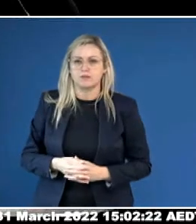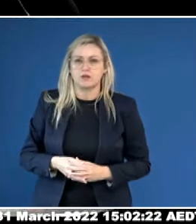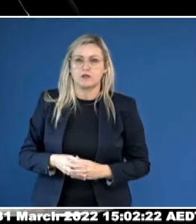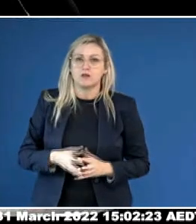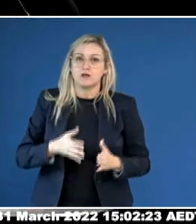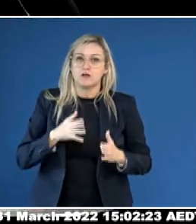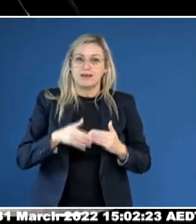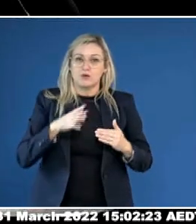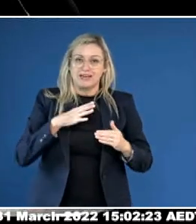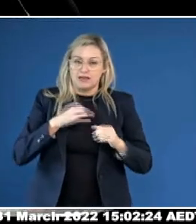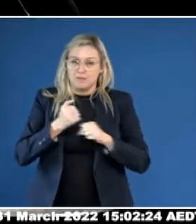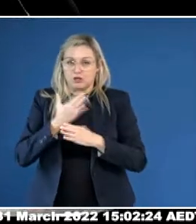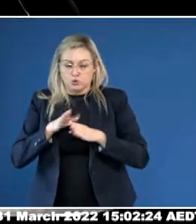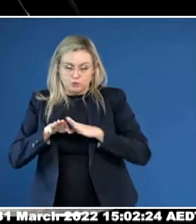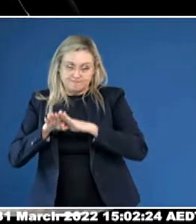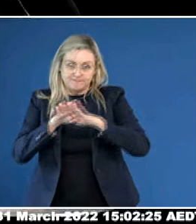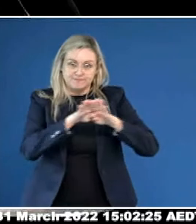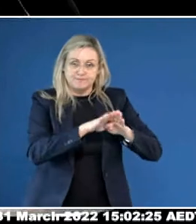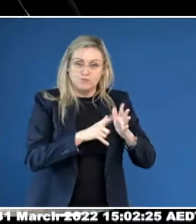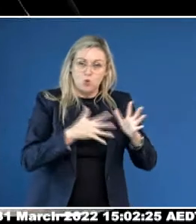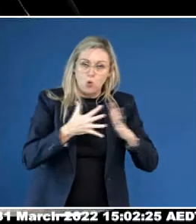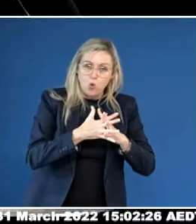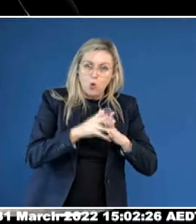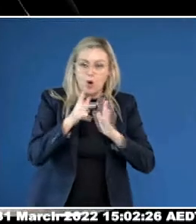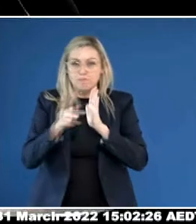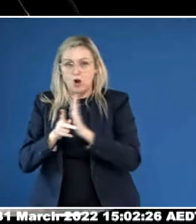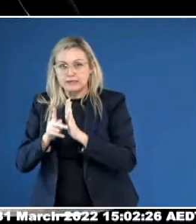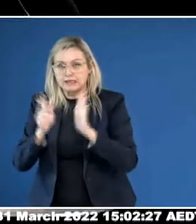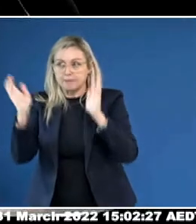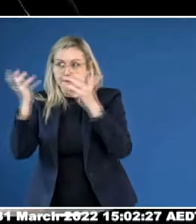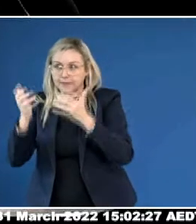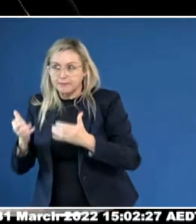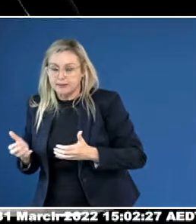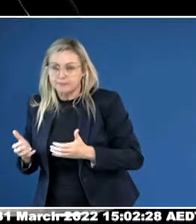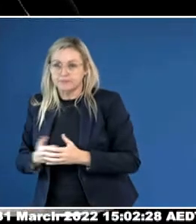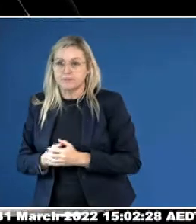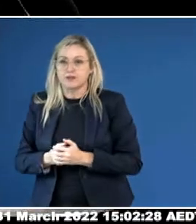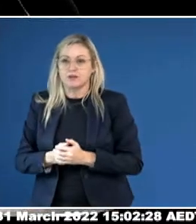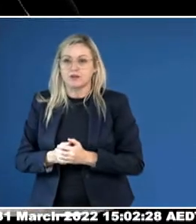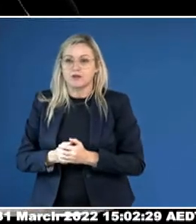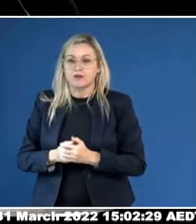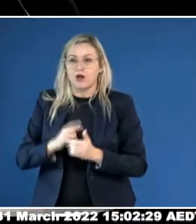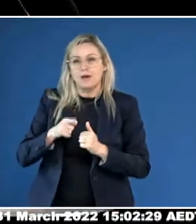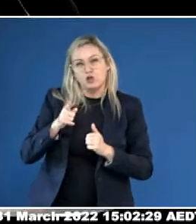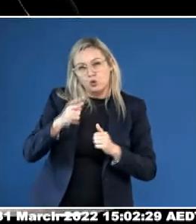I think the clear message I'm understanding today is not to have narrow definitions that